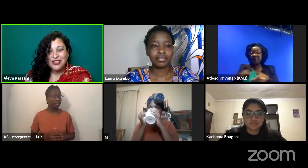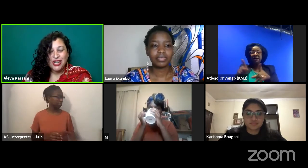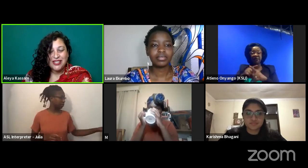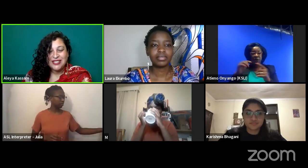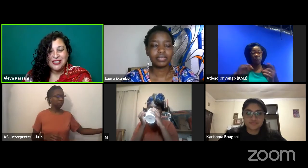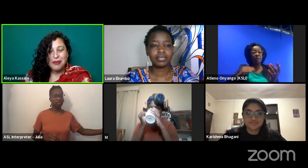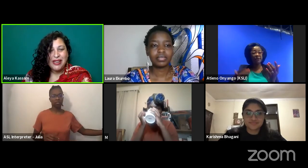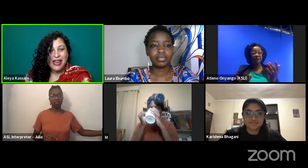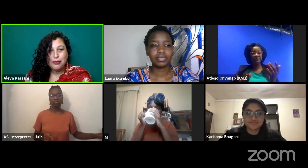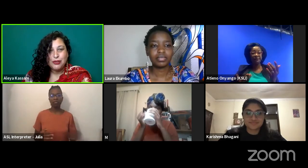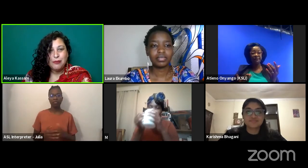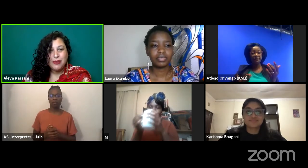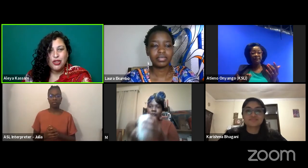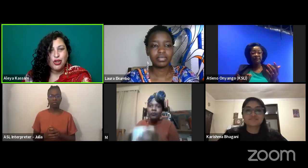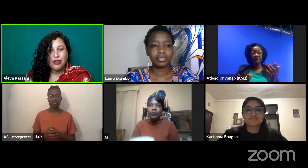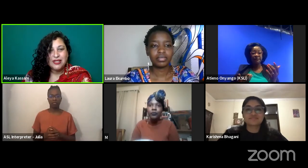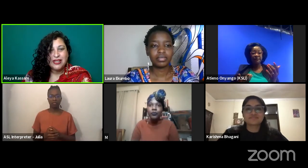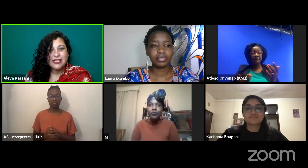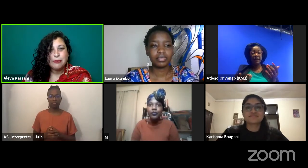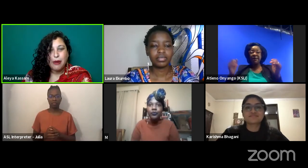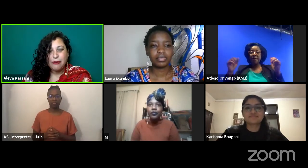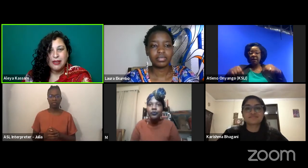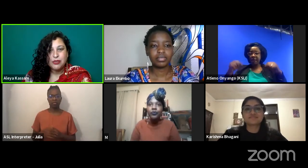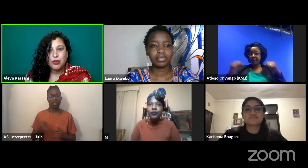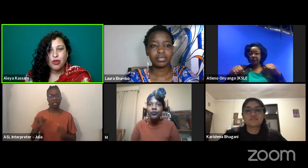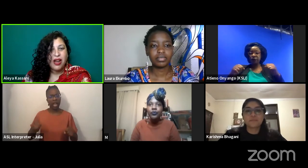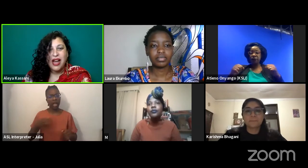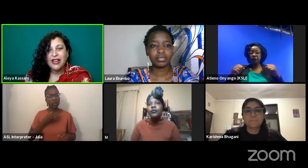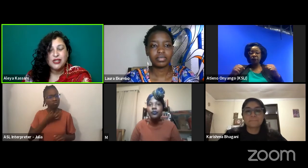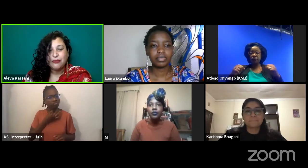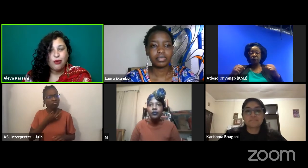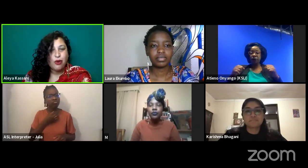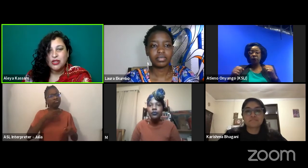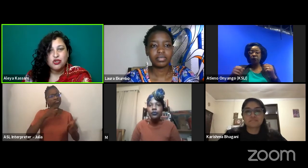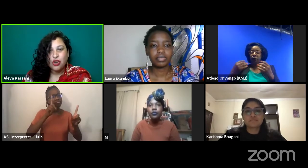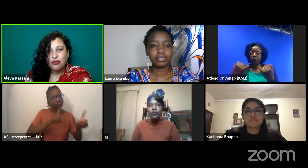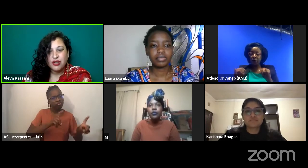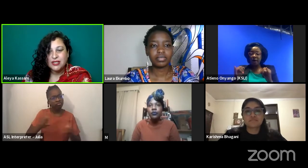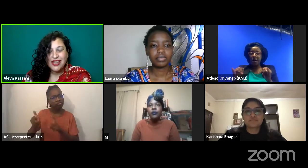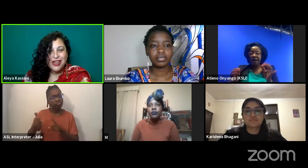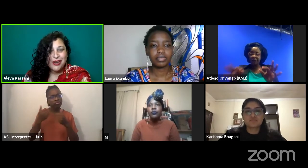and just being able to be curious and experiment with all kinds of forms and genres